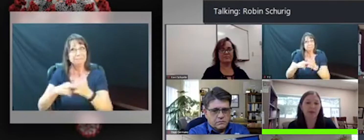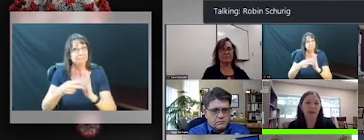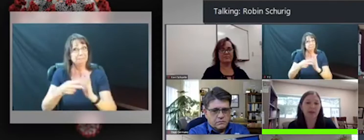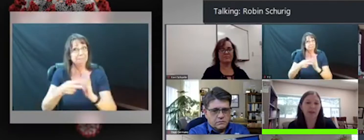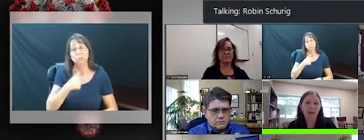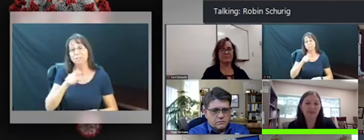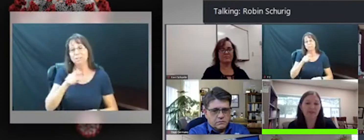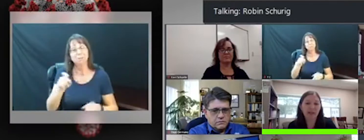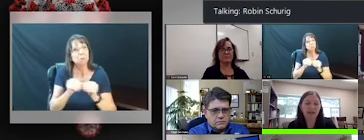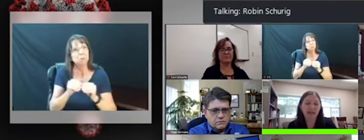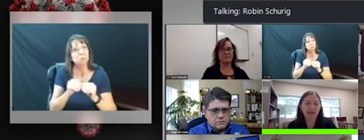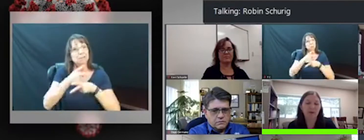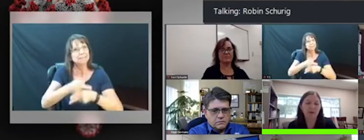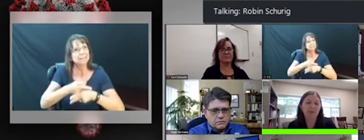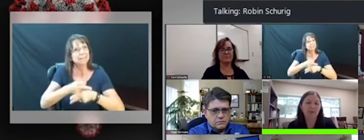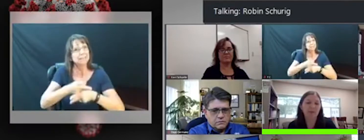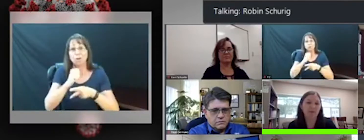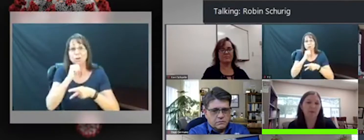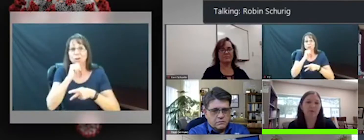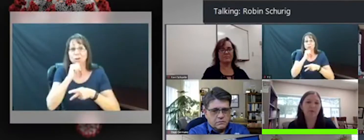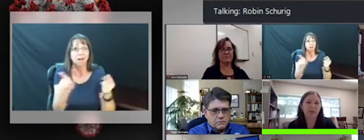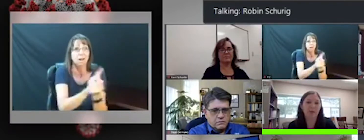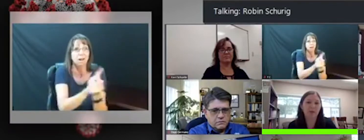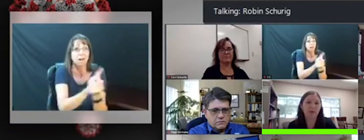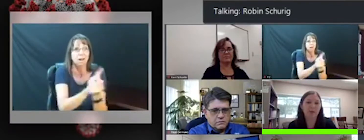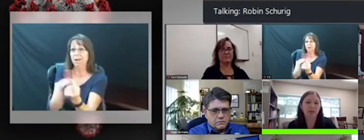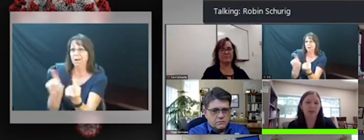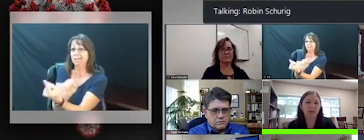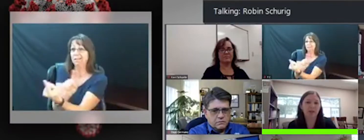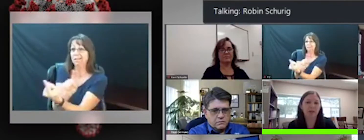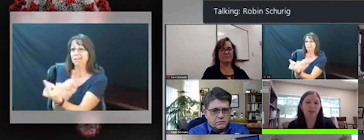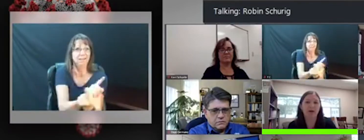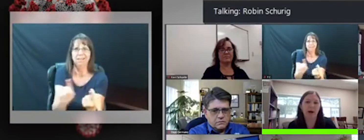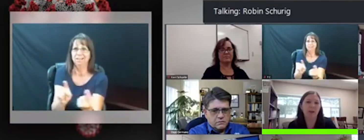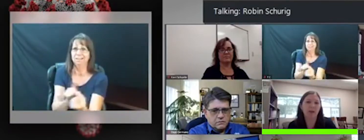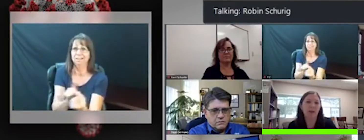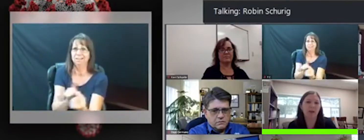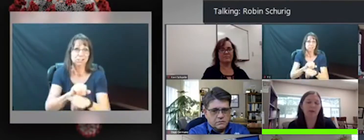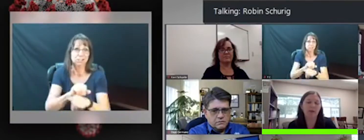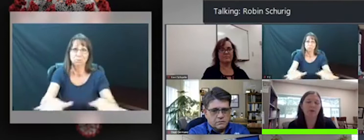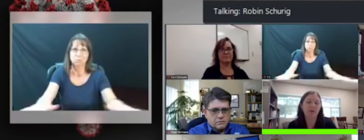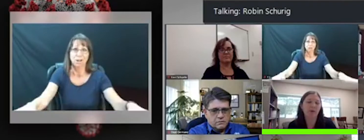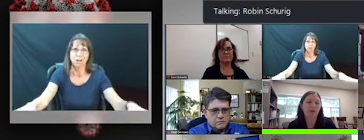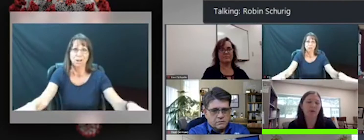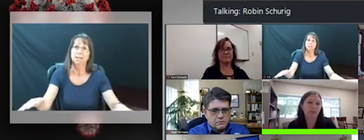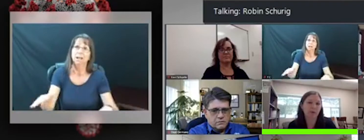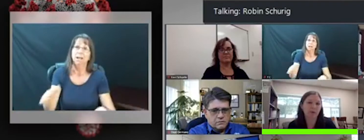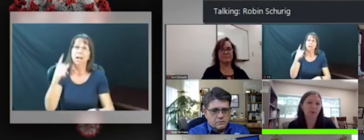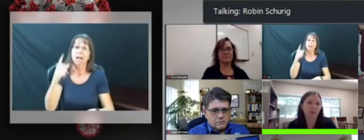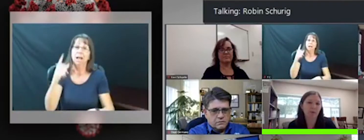I think it will benefit us and we will be able to move back to the orange eventually, it will just take a while if we're going to move all the way into the purple first.